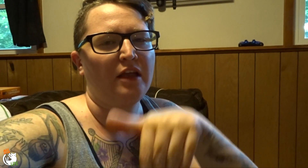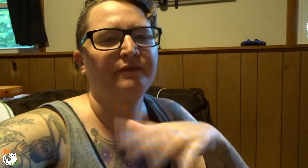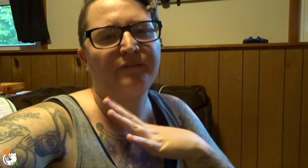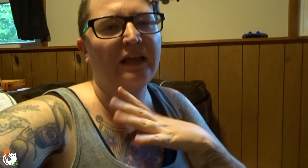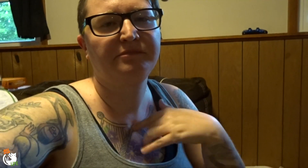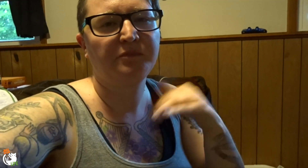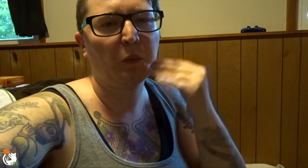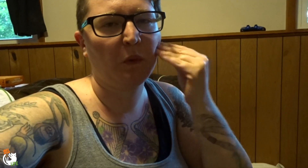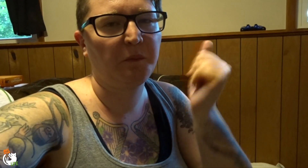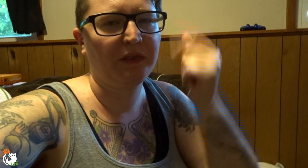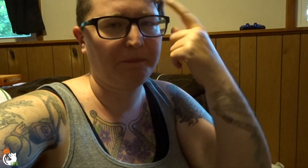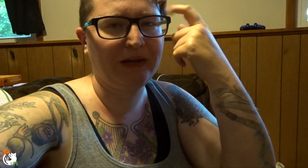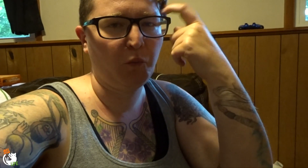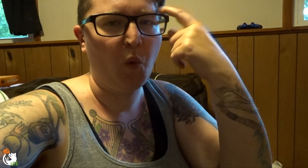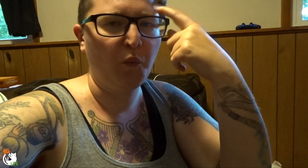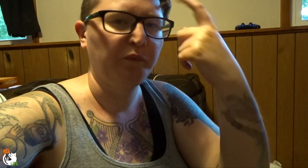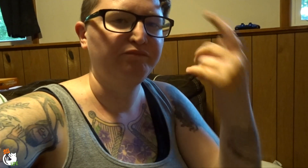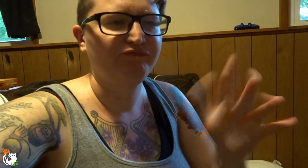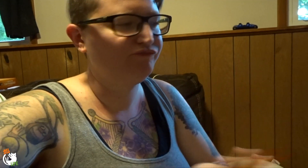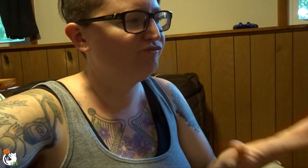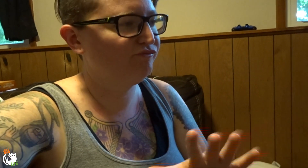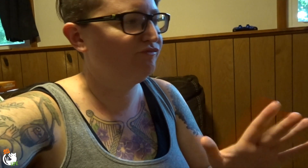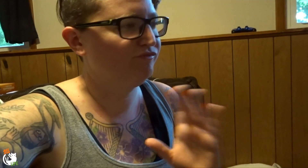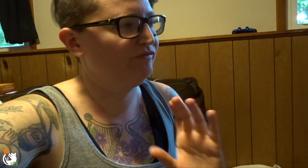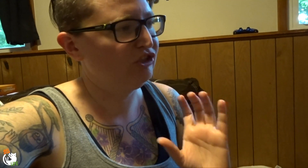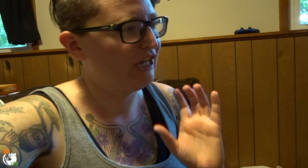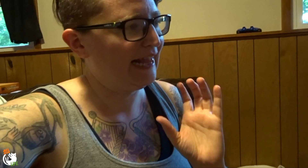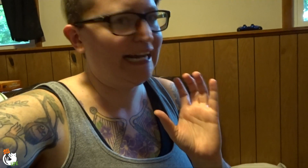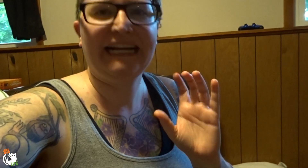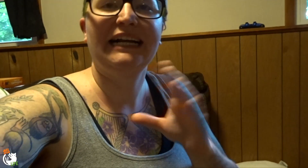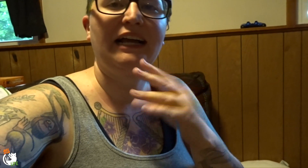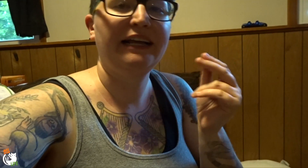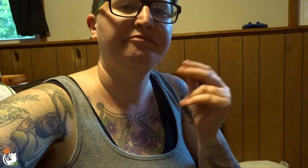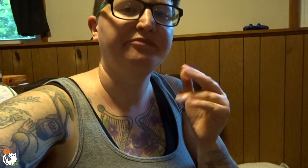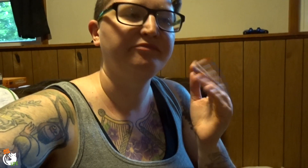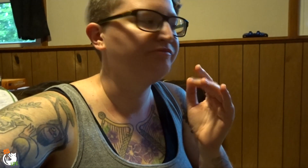and had an assignment this afternoon. SoI am home with Mikko. Just chilling out.